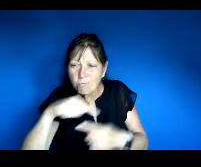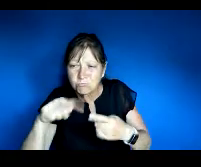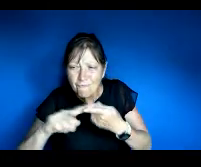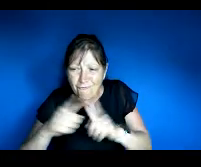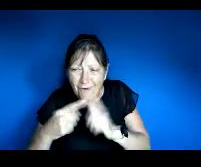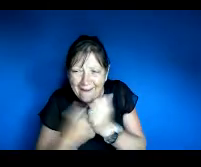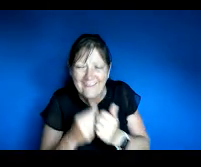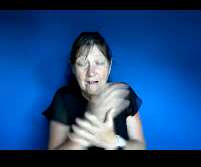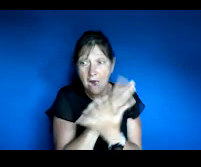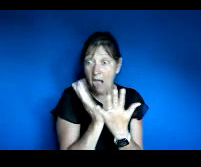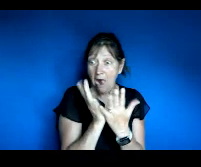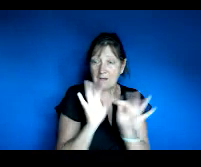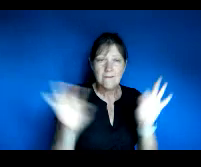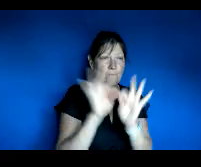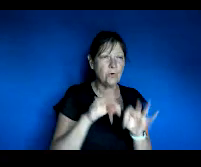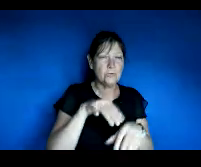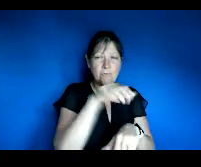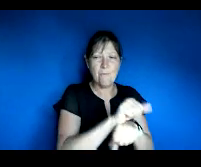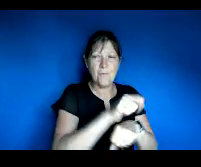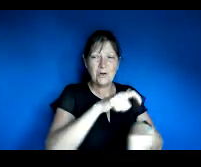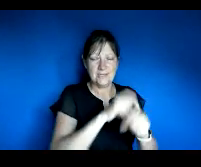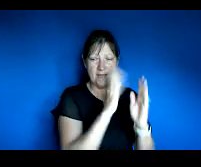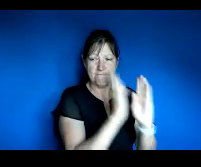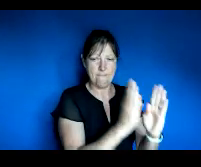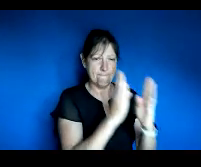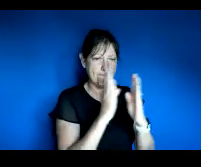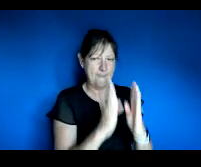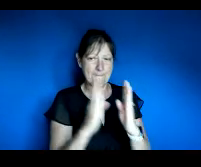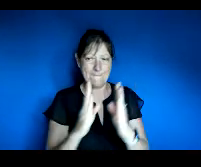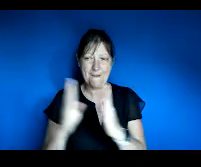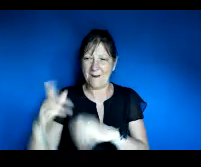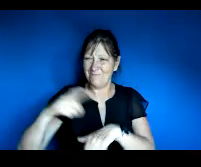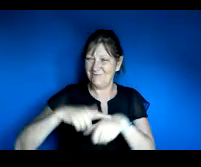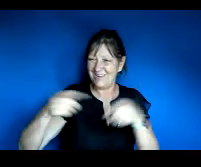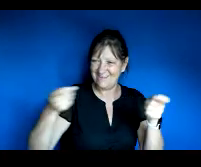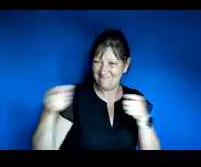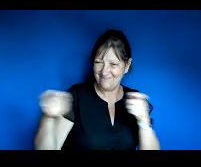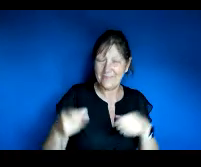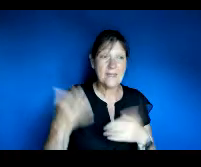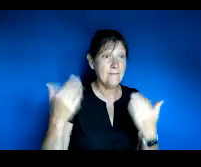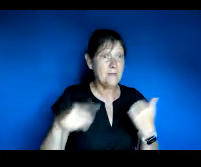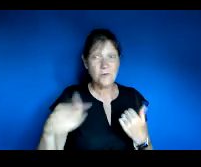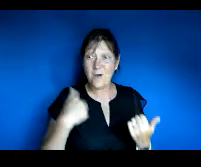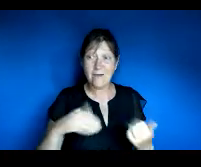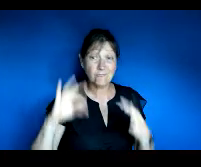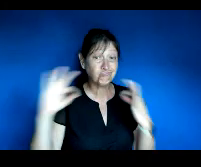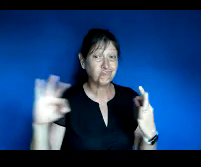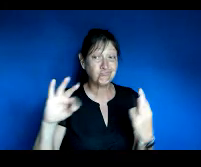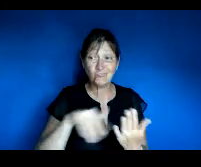that you schedule time throughout your day. You know, you might have a really like great schedule, or you've got, you know, three classes in the morning